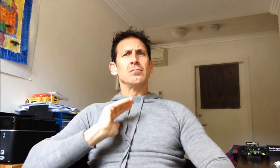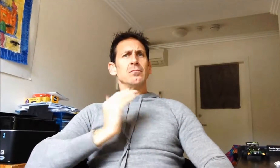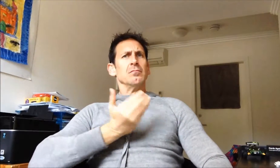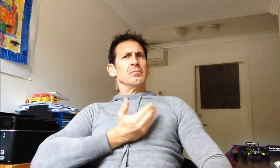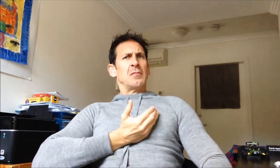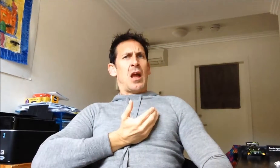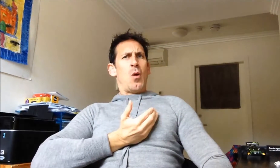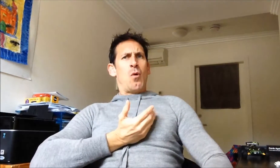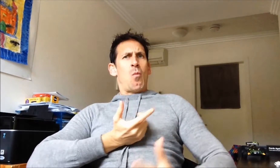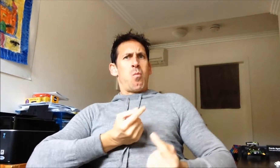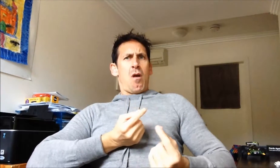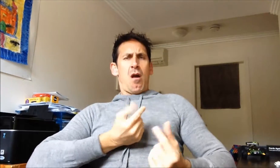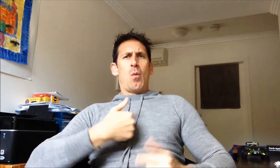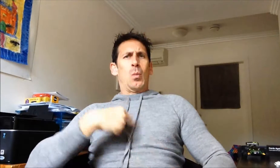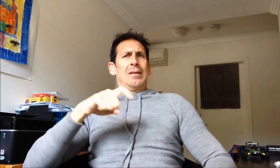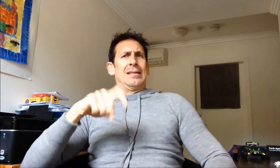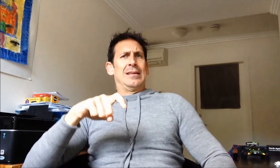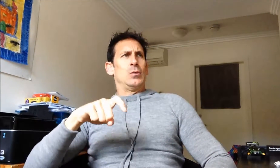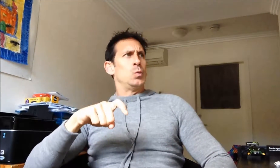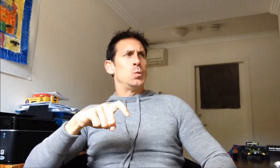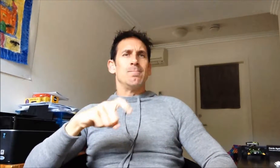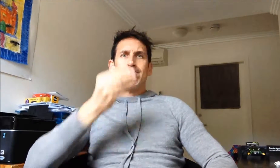Over here, leading up to our election